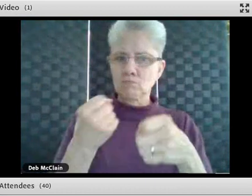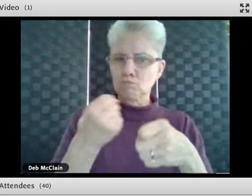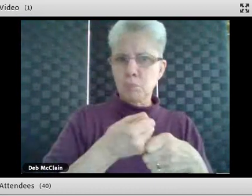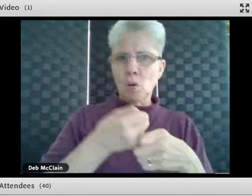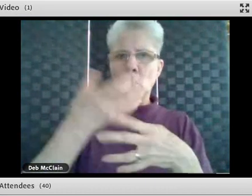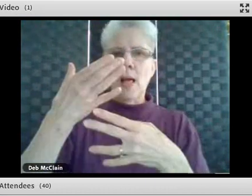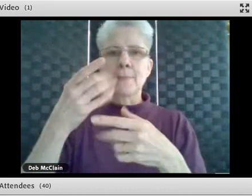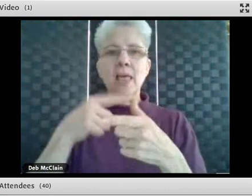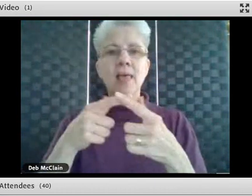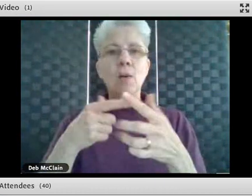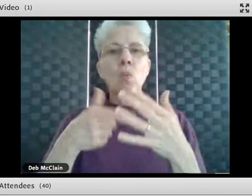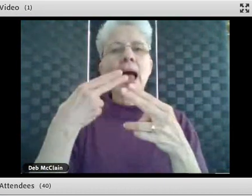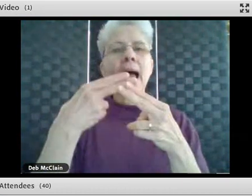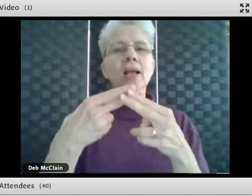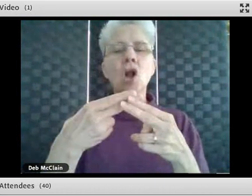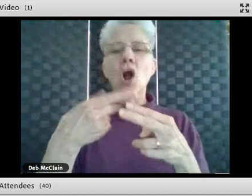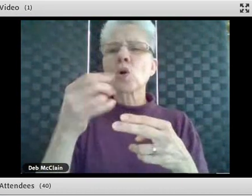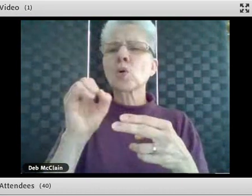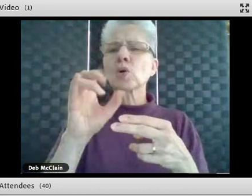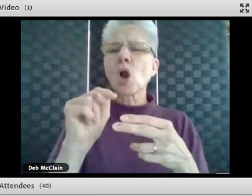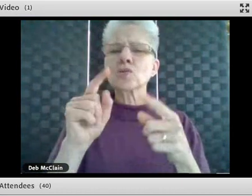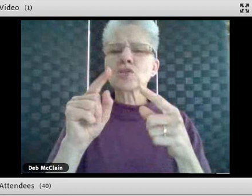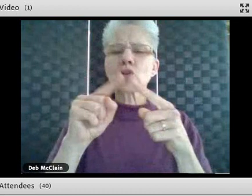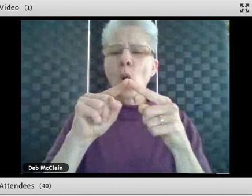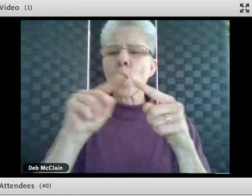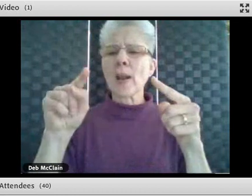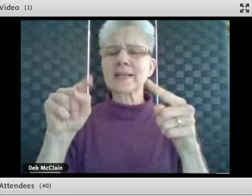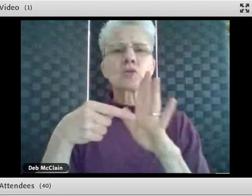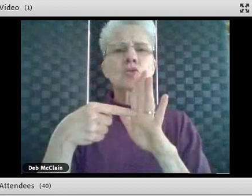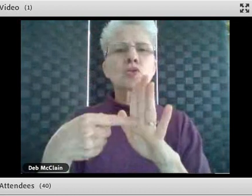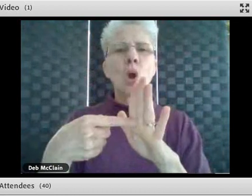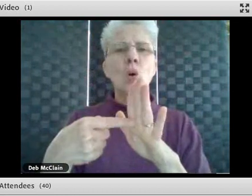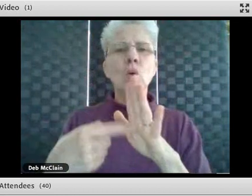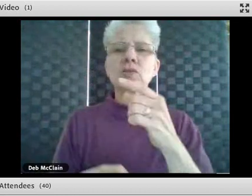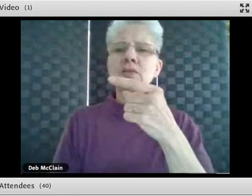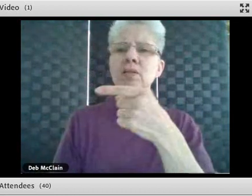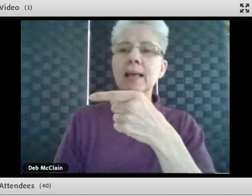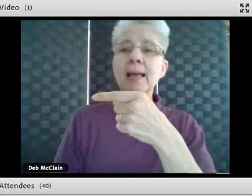And then, what I call the ghost rectangle, which shows us, like, Dewey and LC correlations.